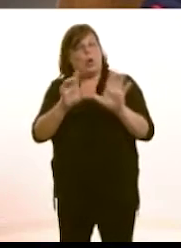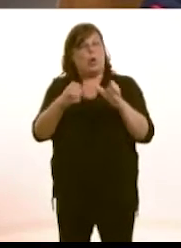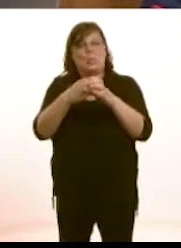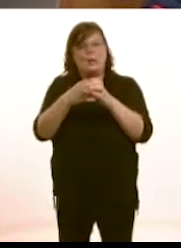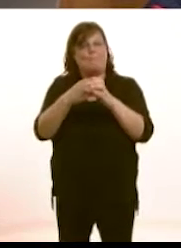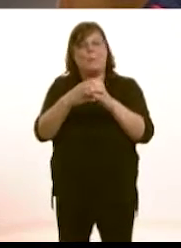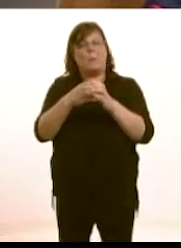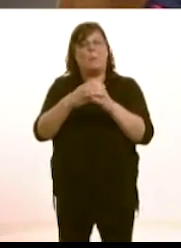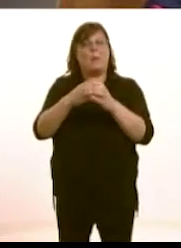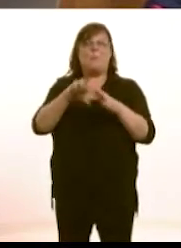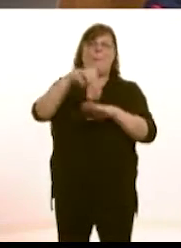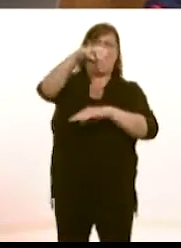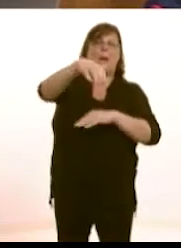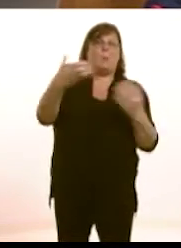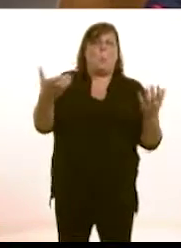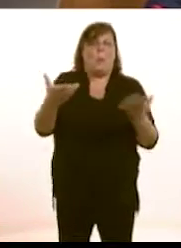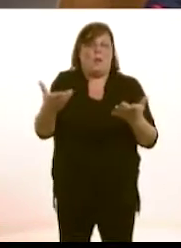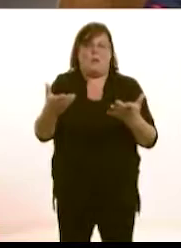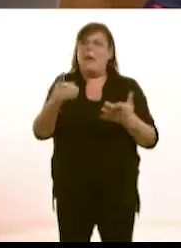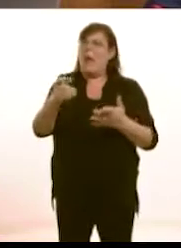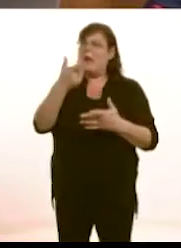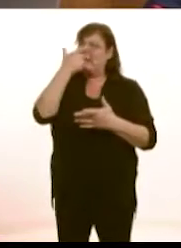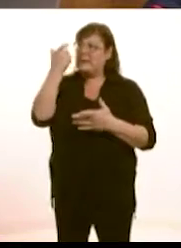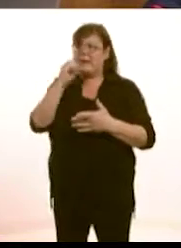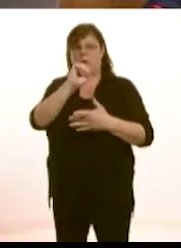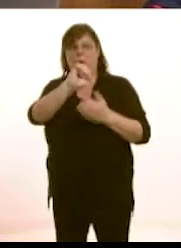And I understand the points that have been made, particularly by her colleague, the Member